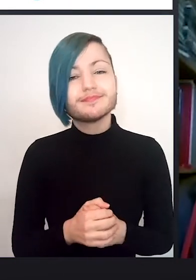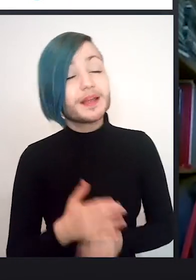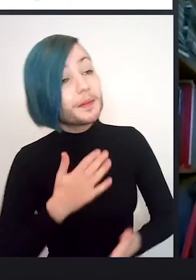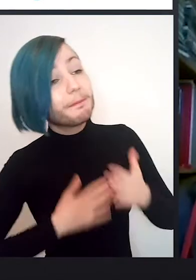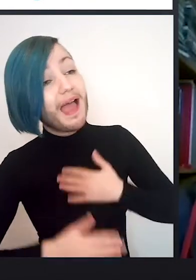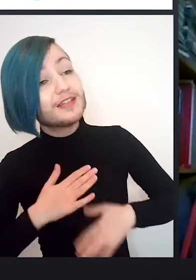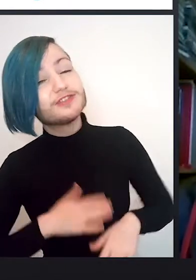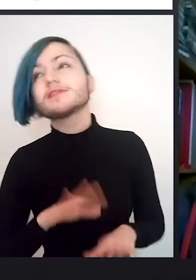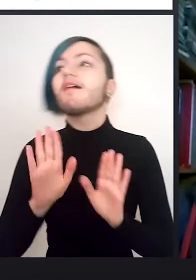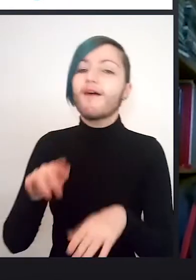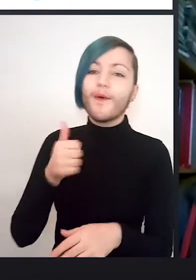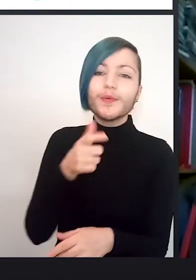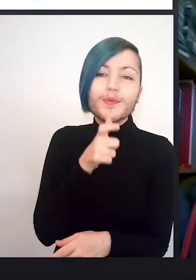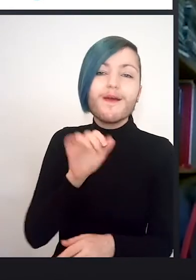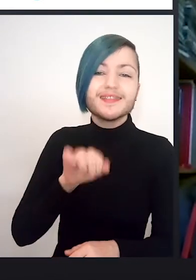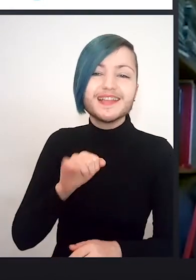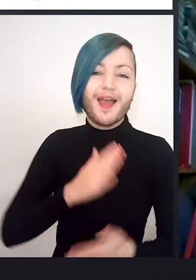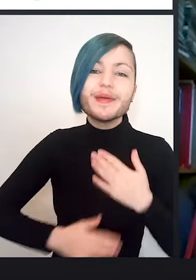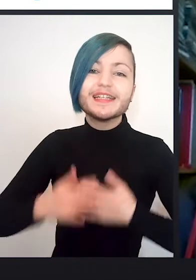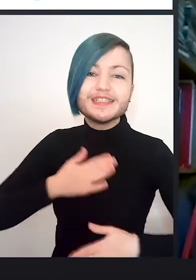Be patient. Yeah exactly, be patient.